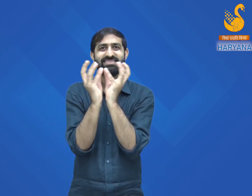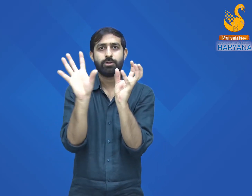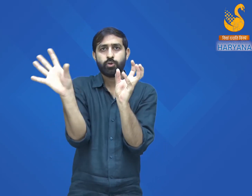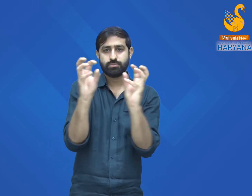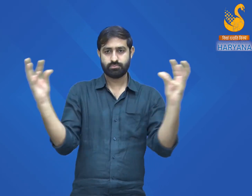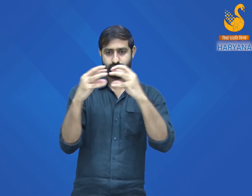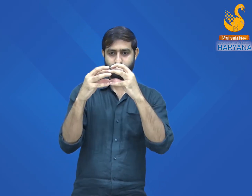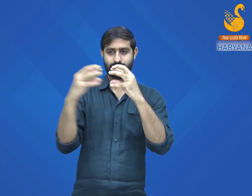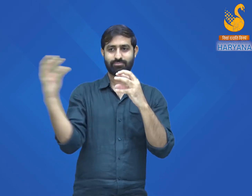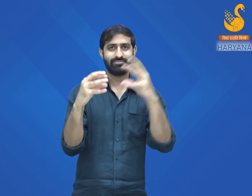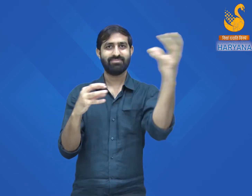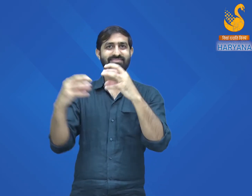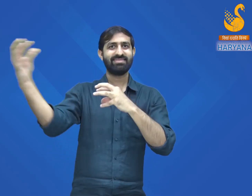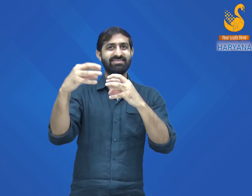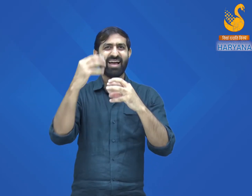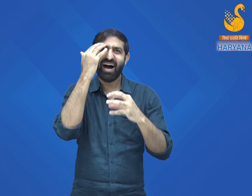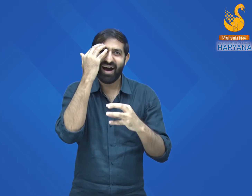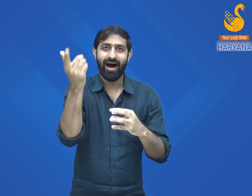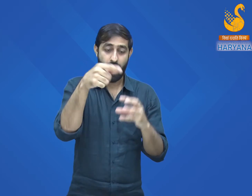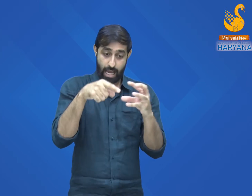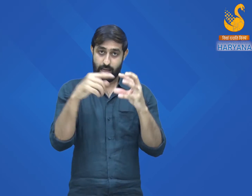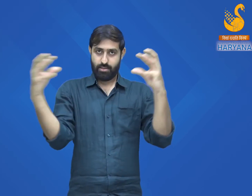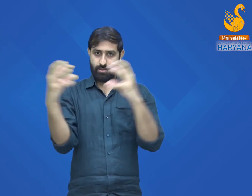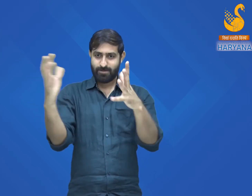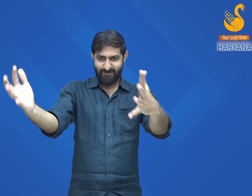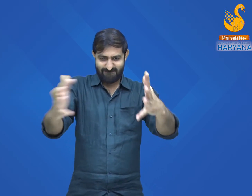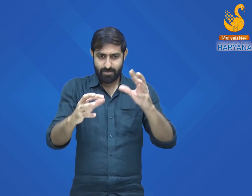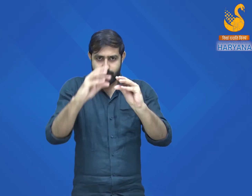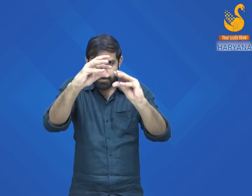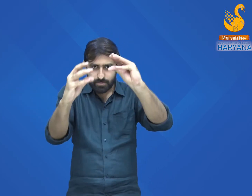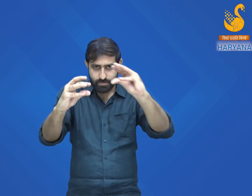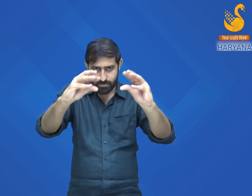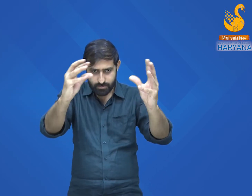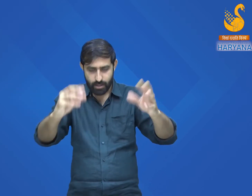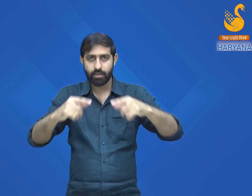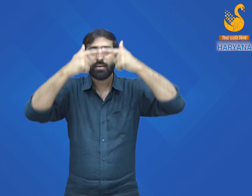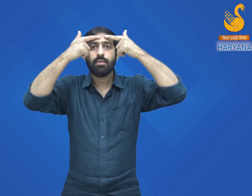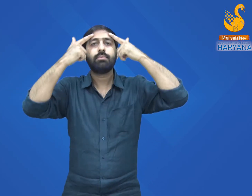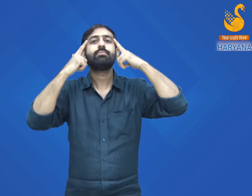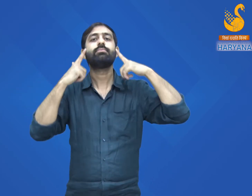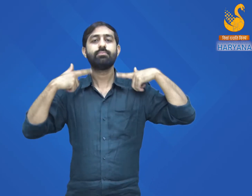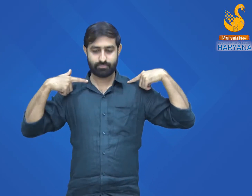that talks about the states of India being like magnets of different shapes which are the states